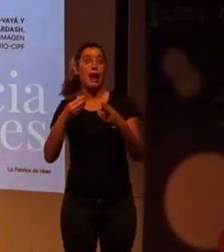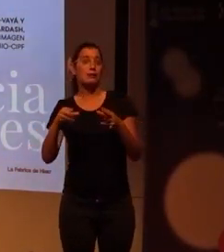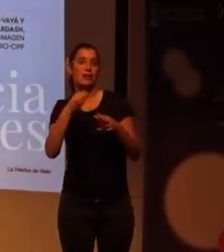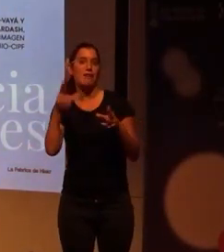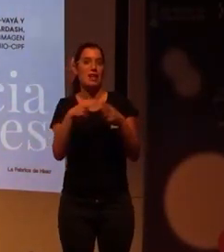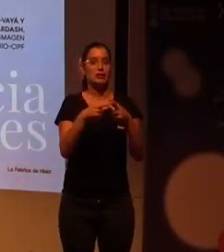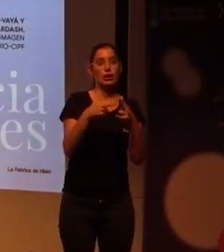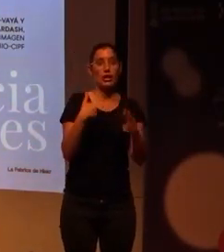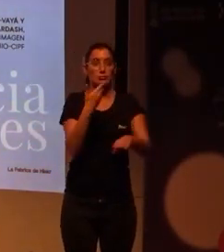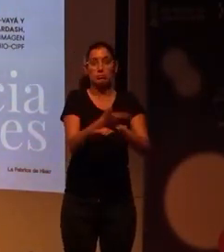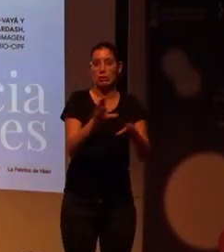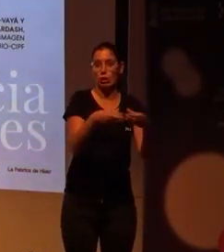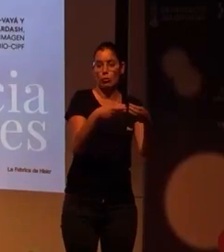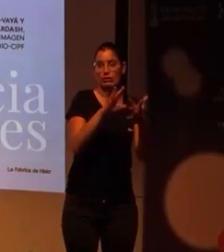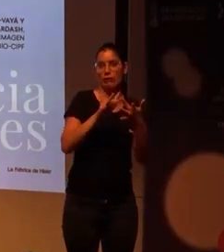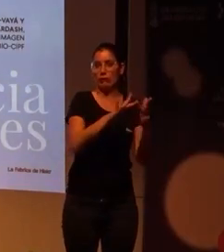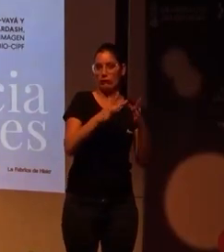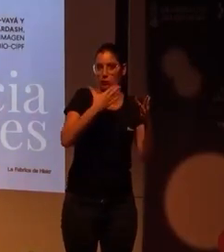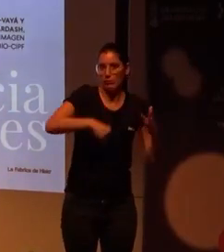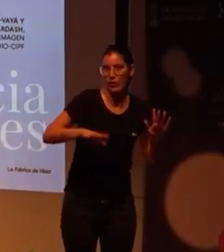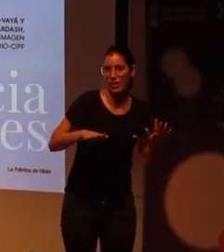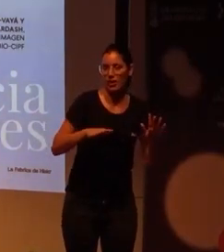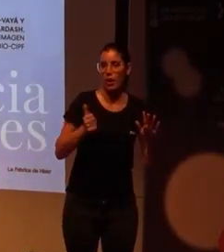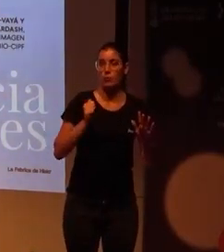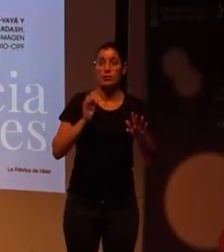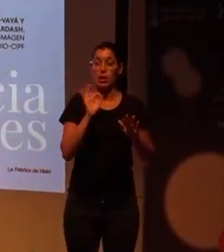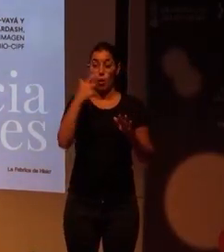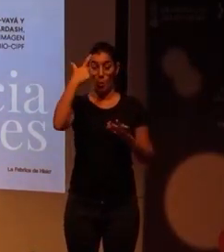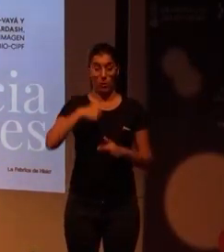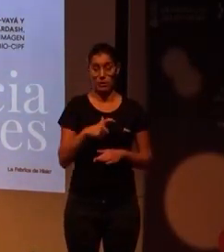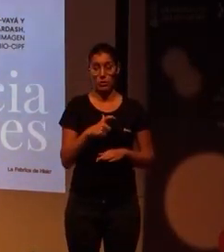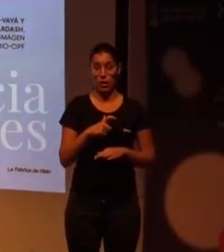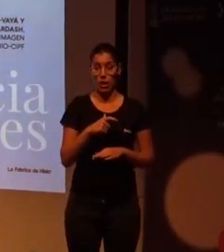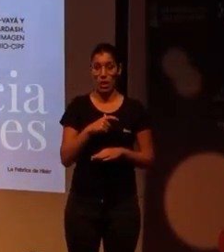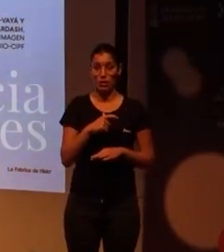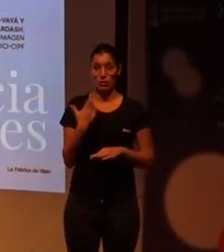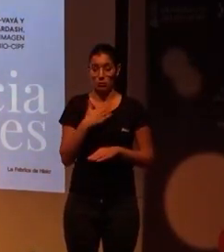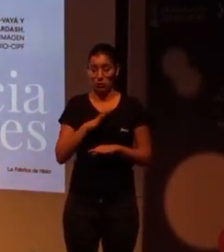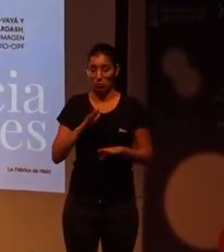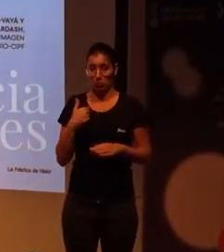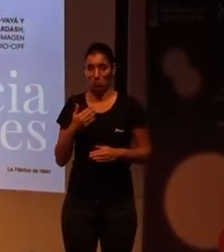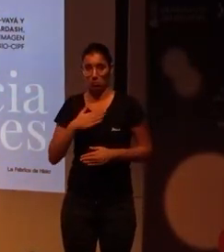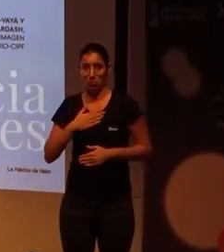who goes to the community garden to make friends with everyone, and the person who just wants to go plant their lettuce and let no one bother him.